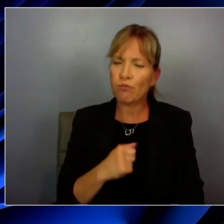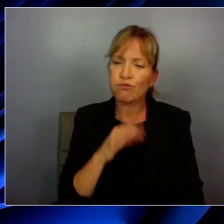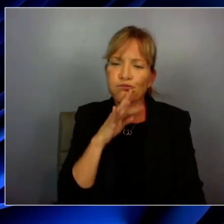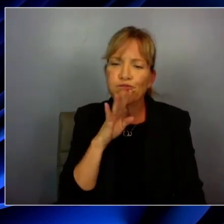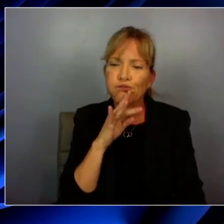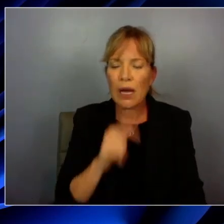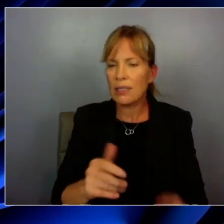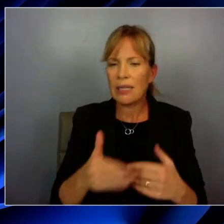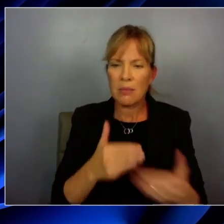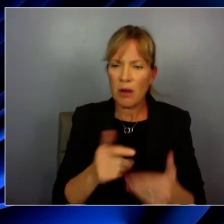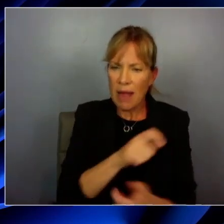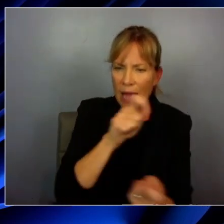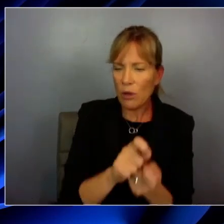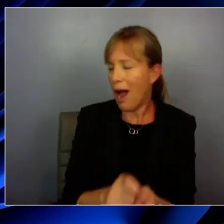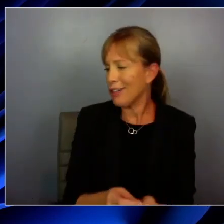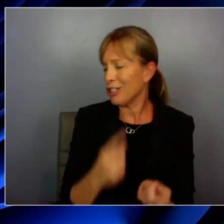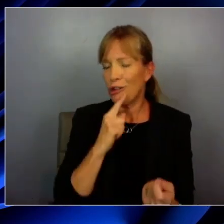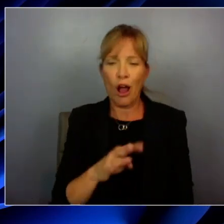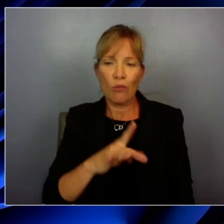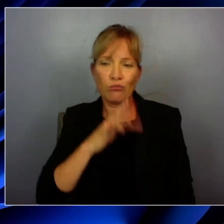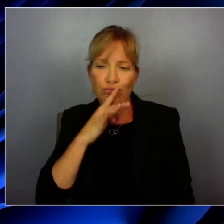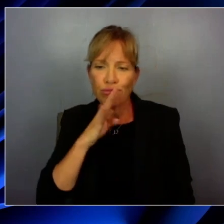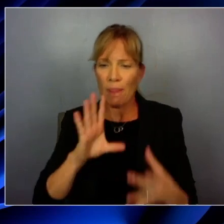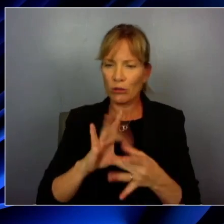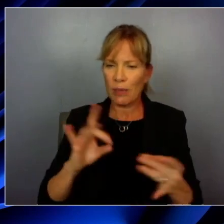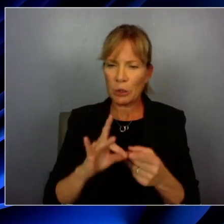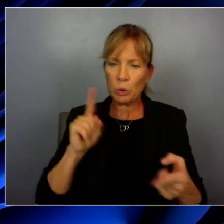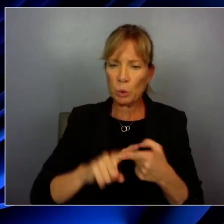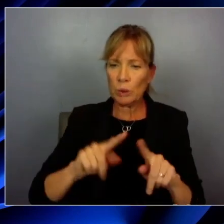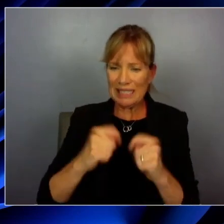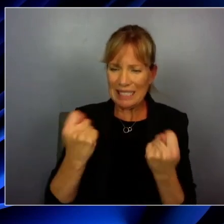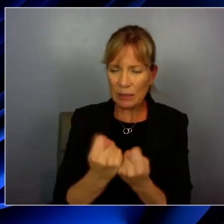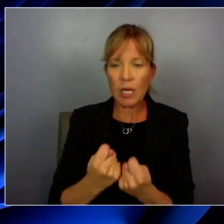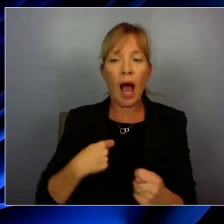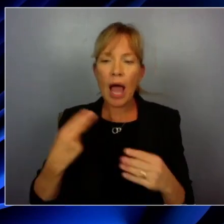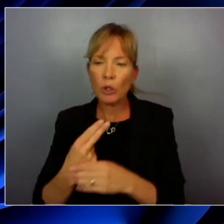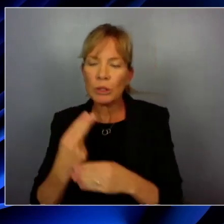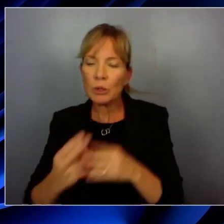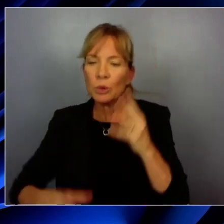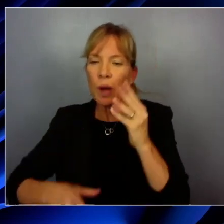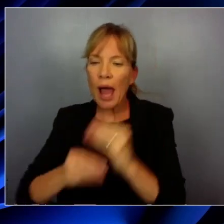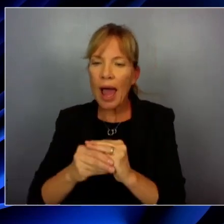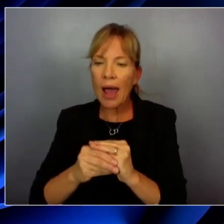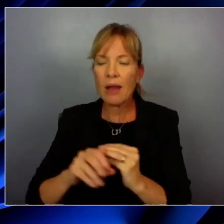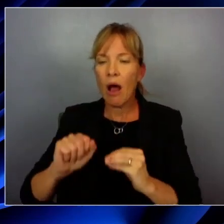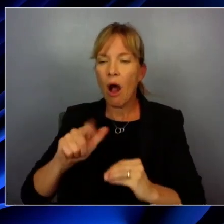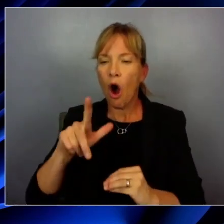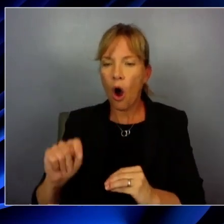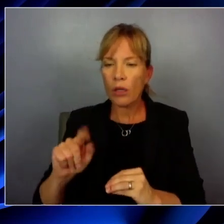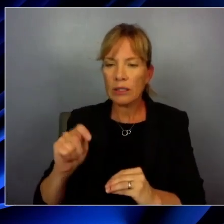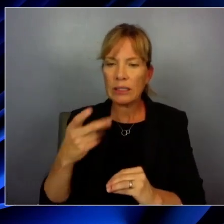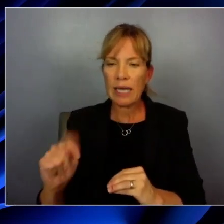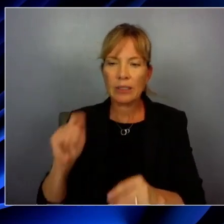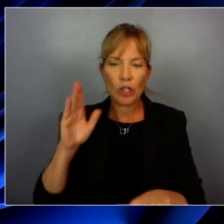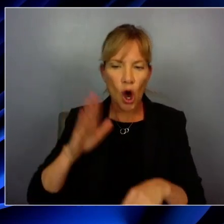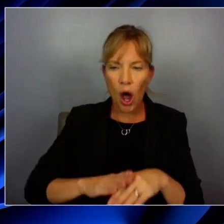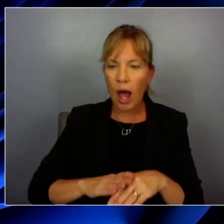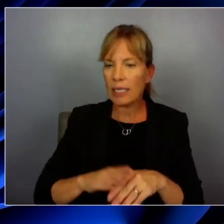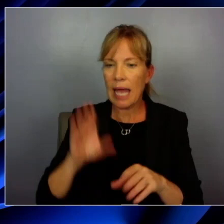I just pump those messages into teams. I'm using it to add Alt text on images all the time, and I know that it's going